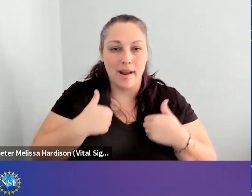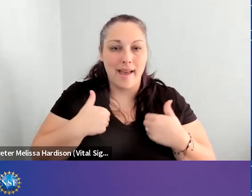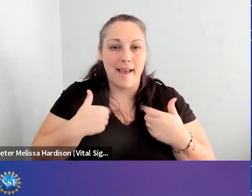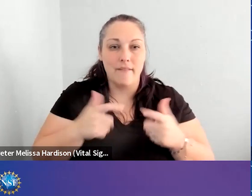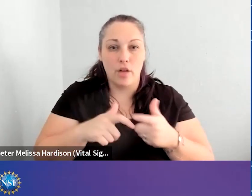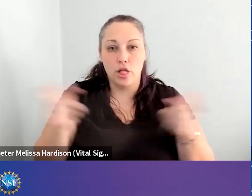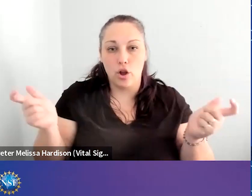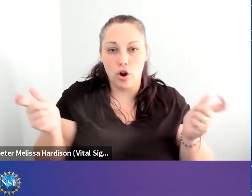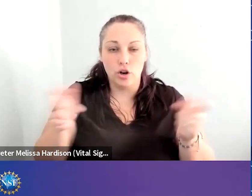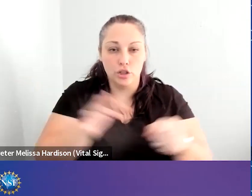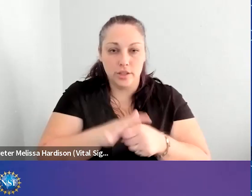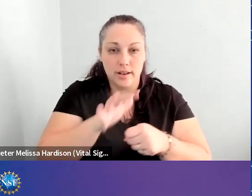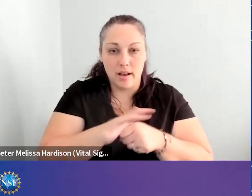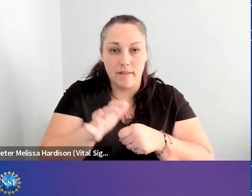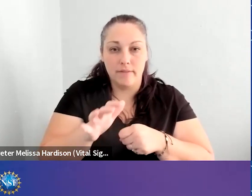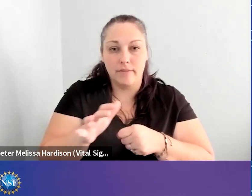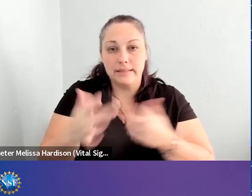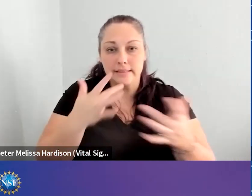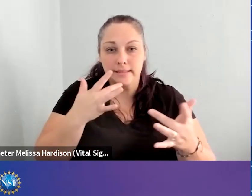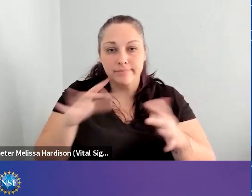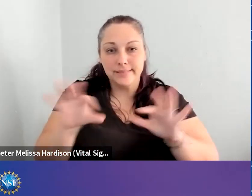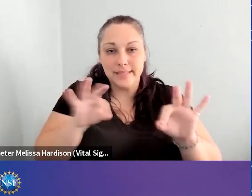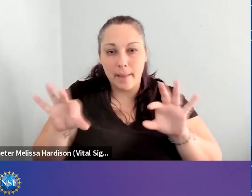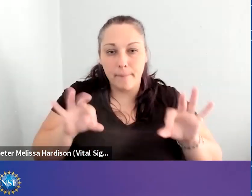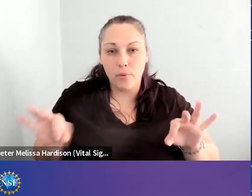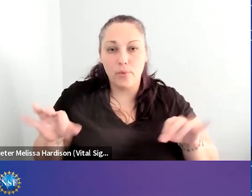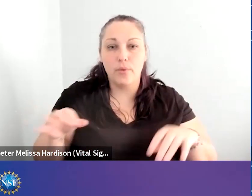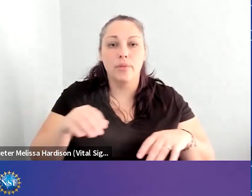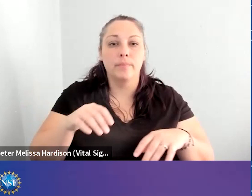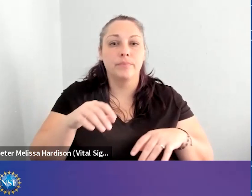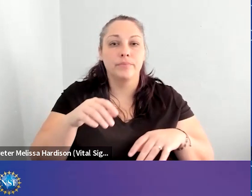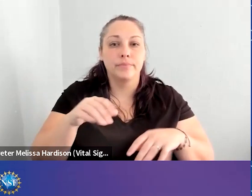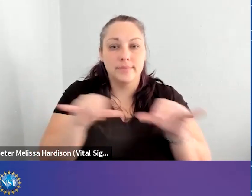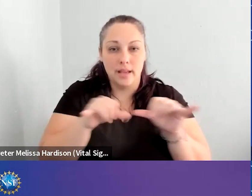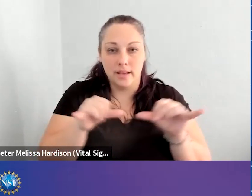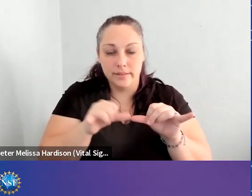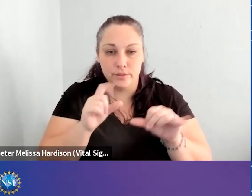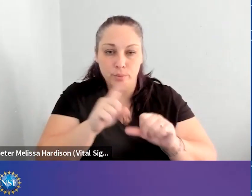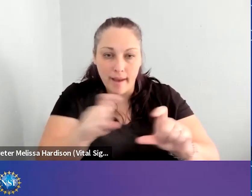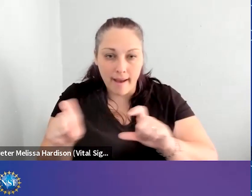and answer most research questions in that space. However you still really want to be focused